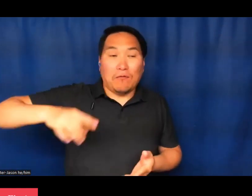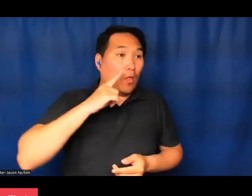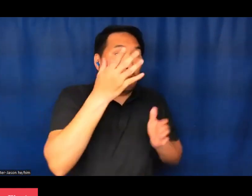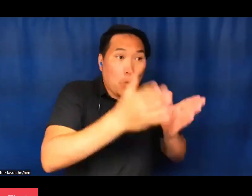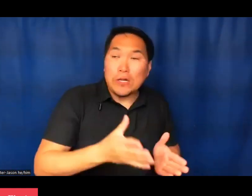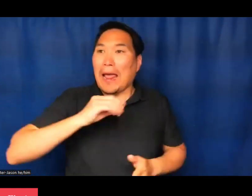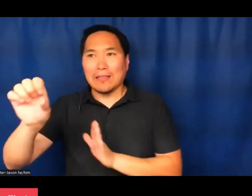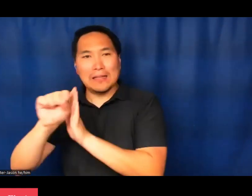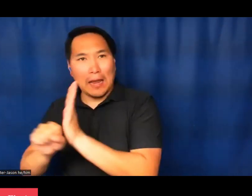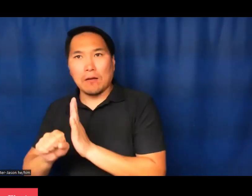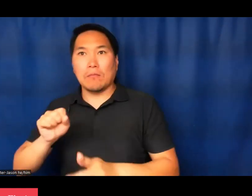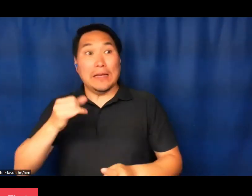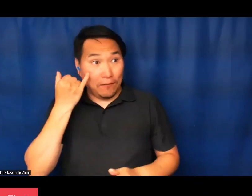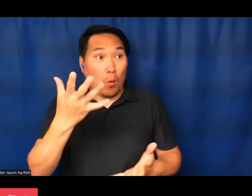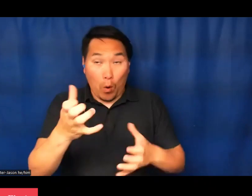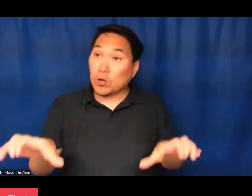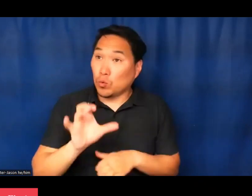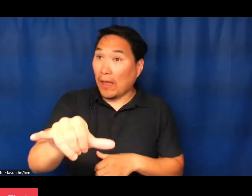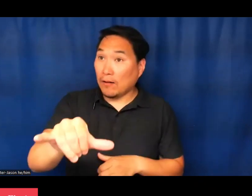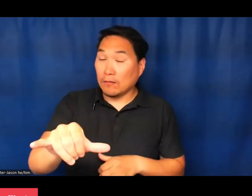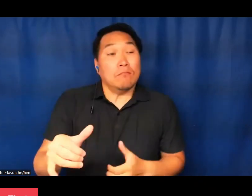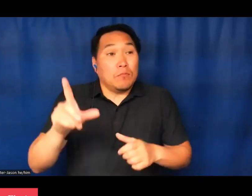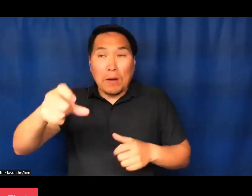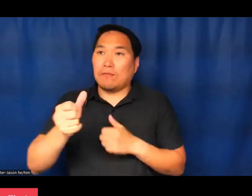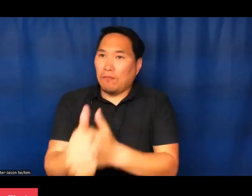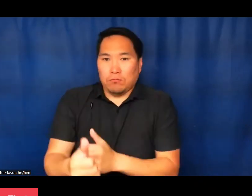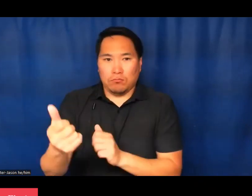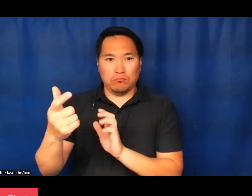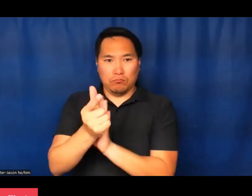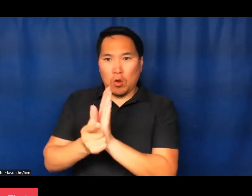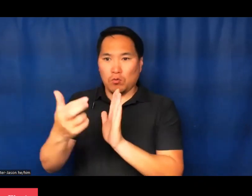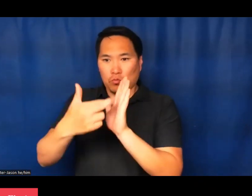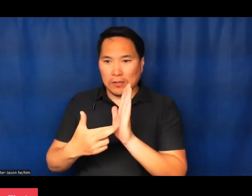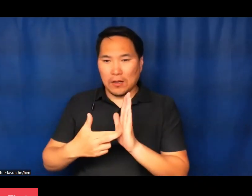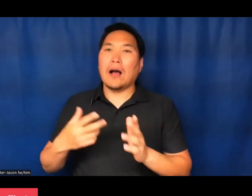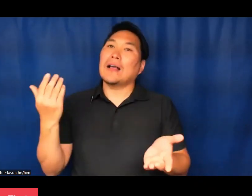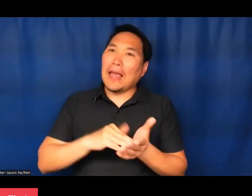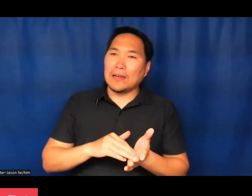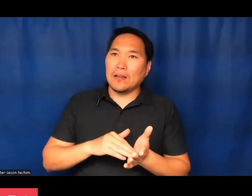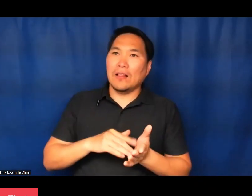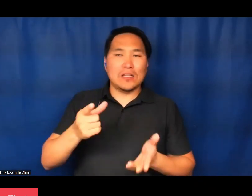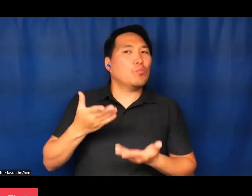Now, what's interesting about the case is that it comes to the Court as a free speech case. Right?